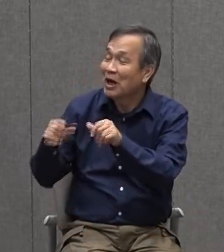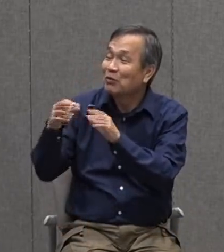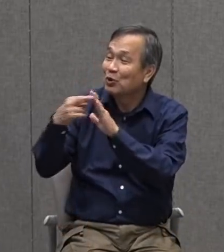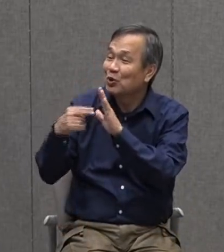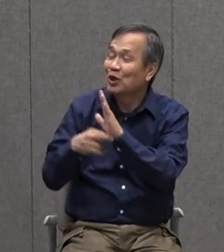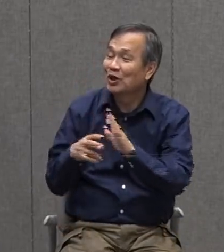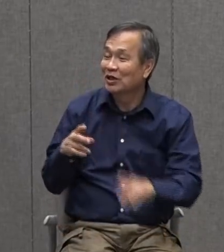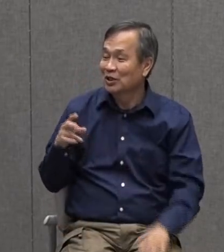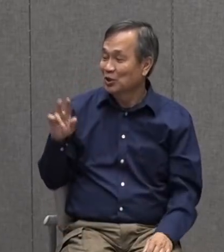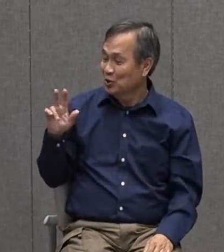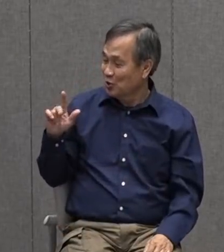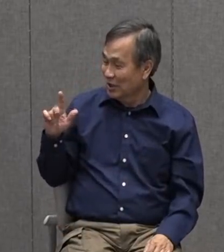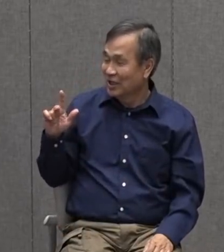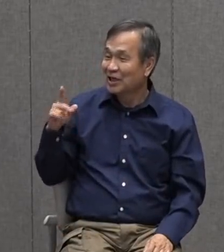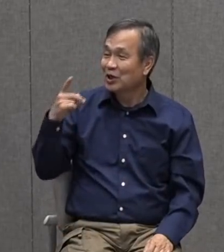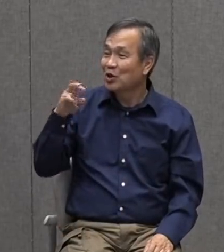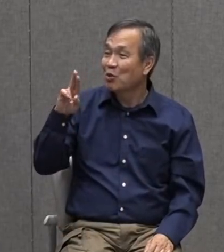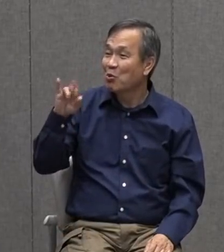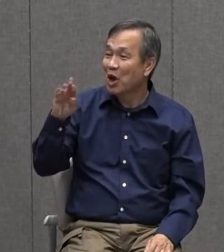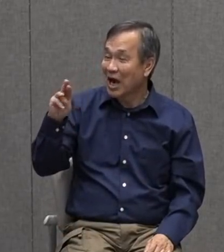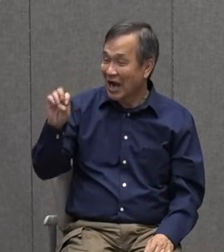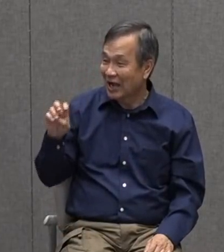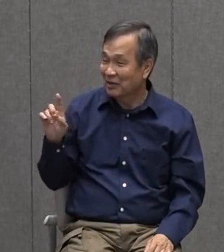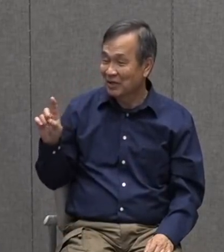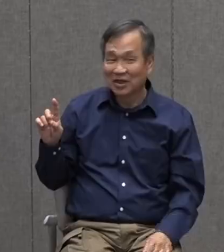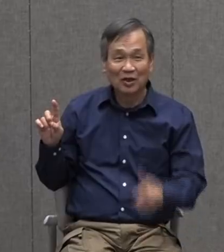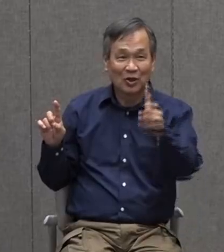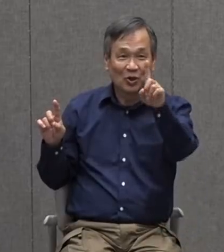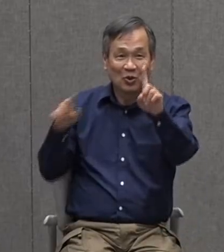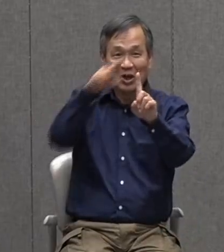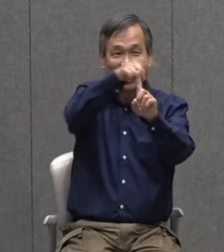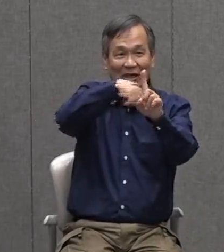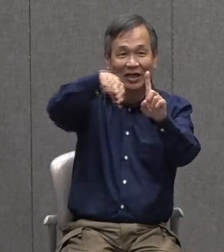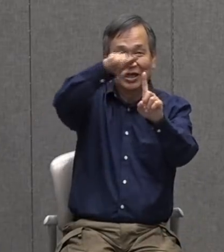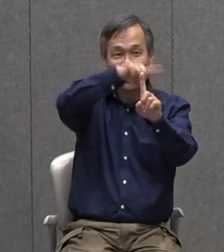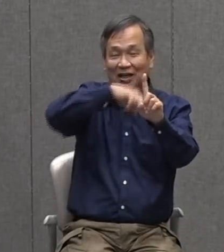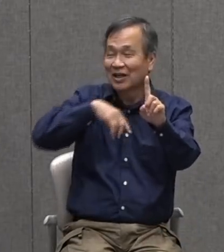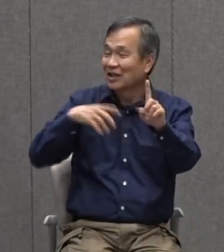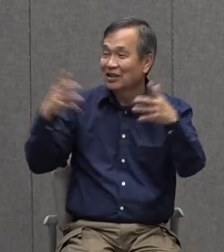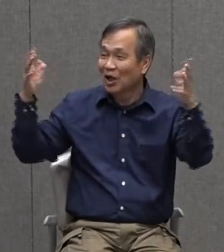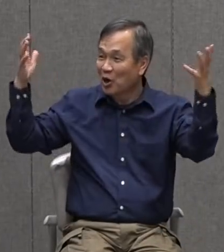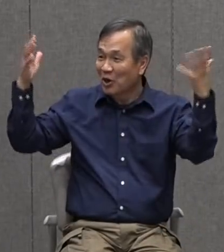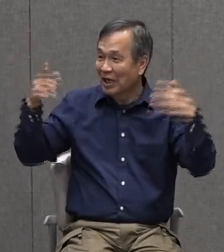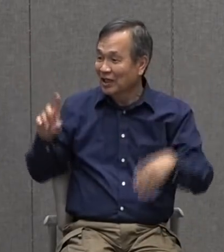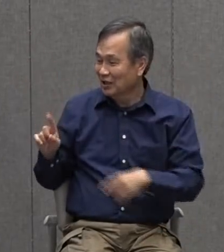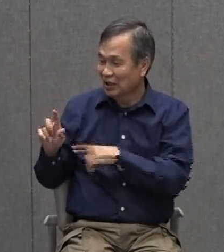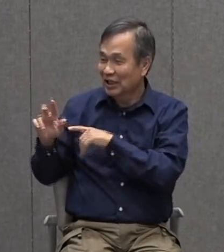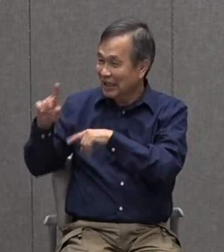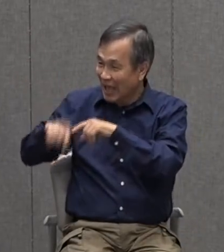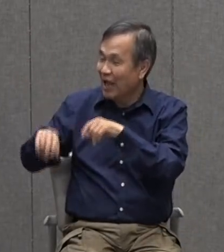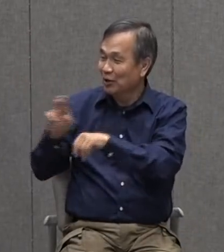to 23 besides one and 23, she loses her turn. Ah! Yep.